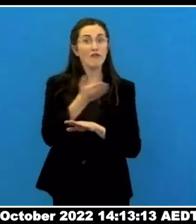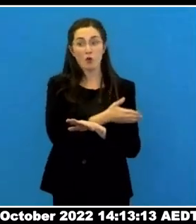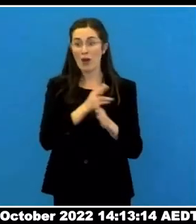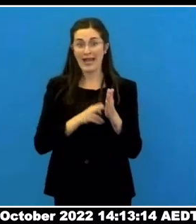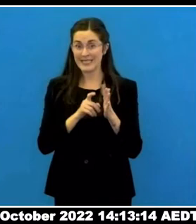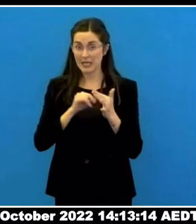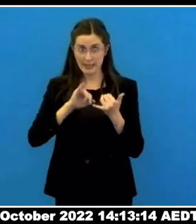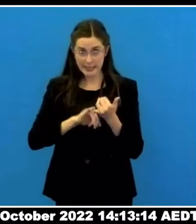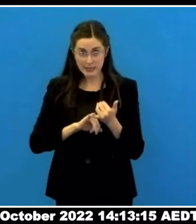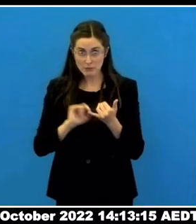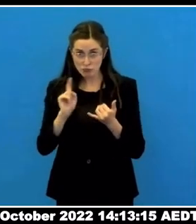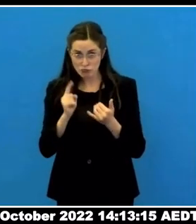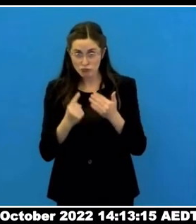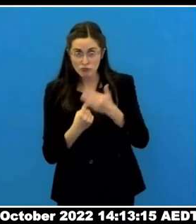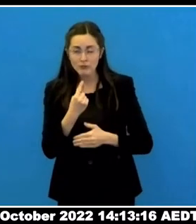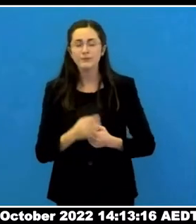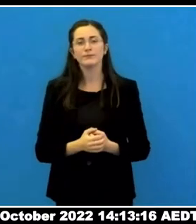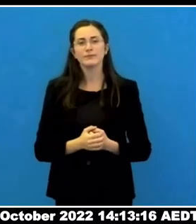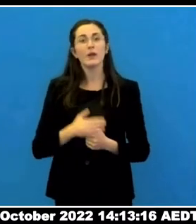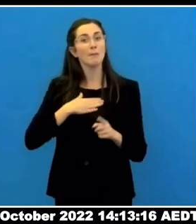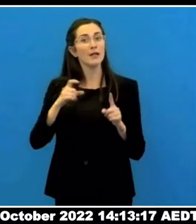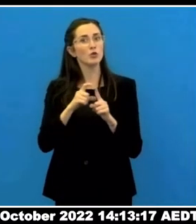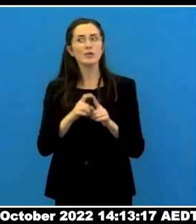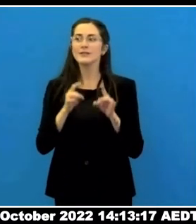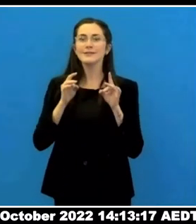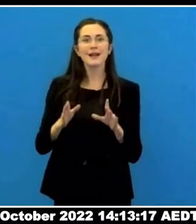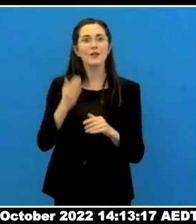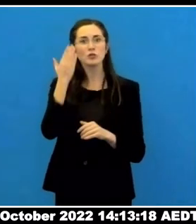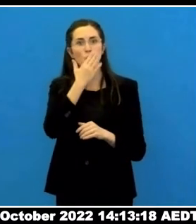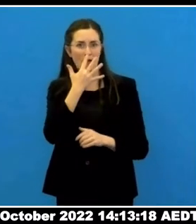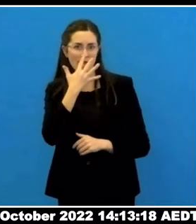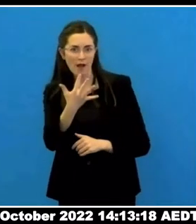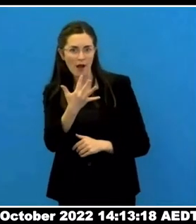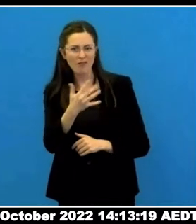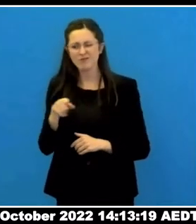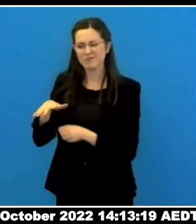My daughter started school when she was 5 years old at the local special school.